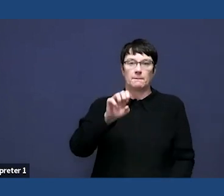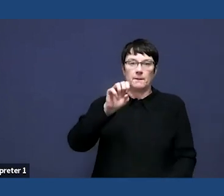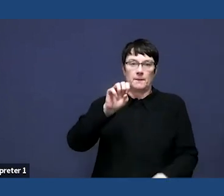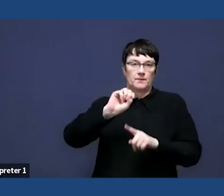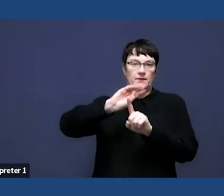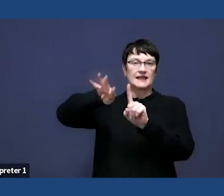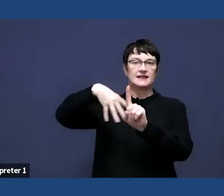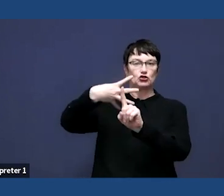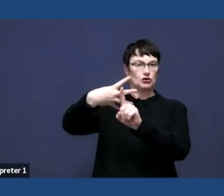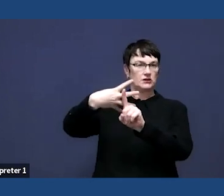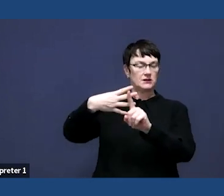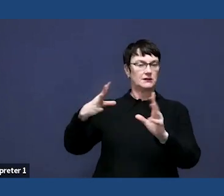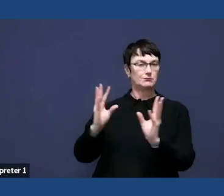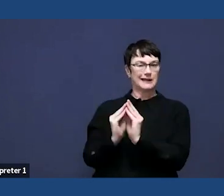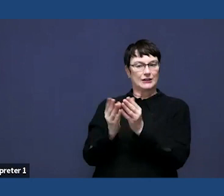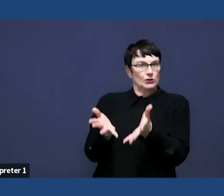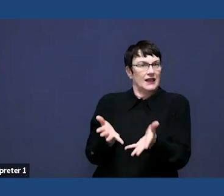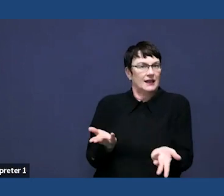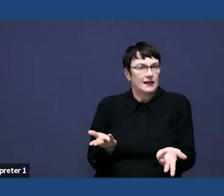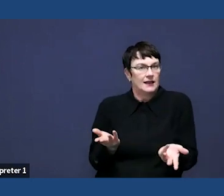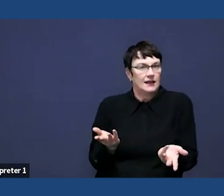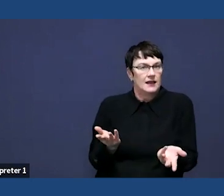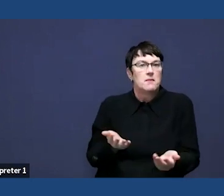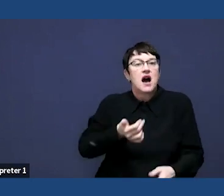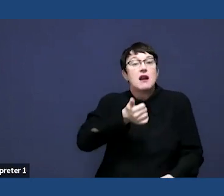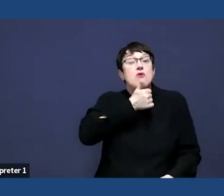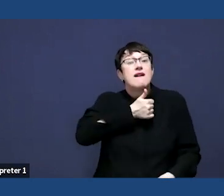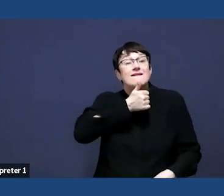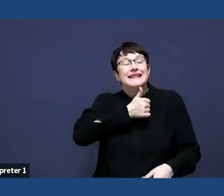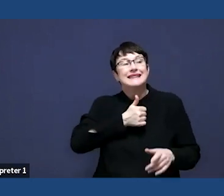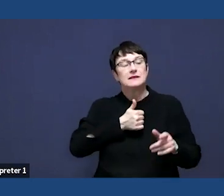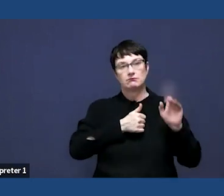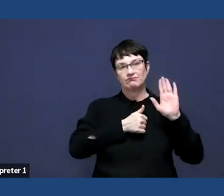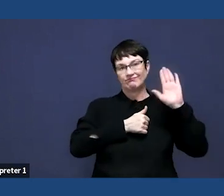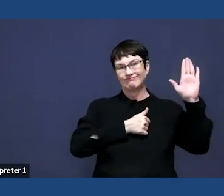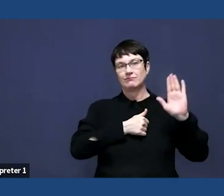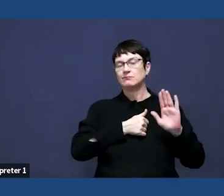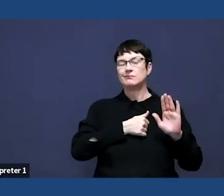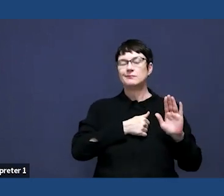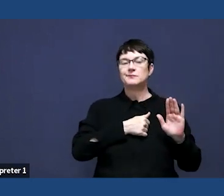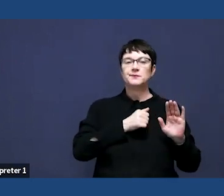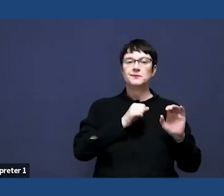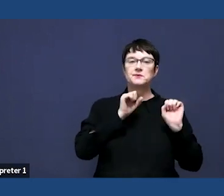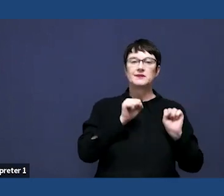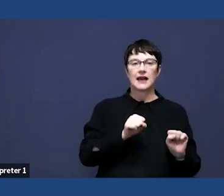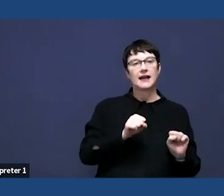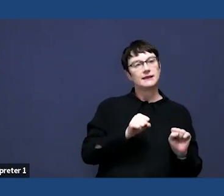But the private sectors are very good innovating certain guidelines.